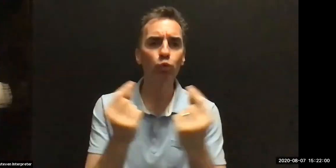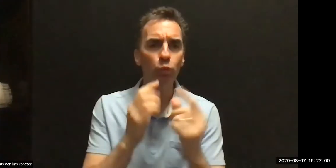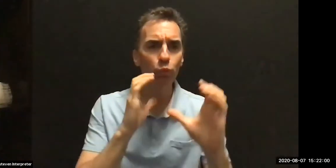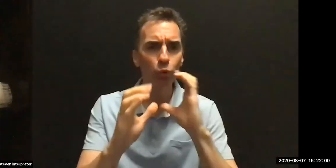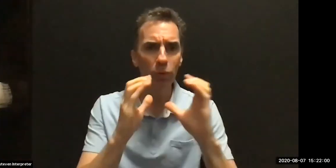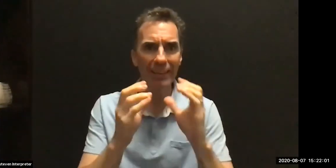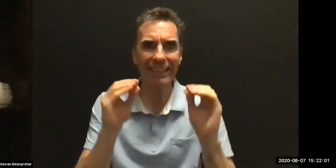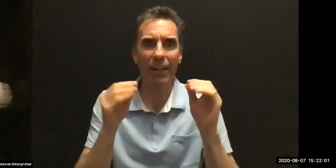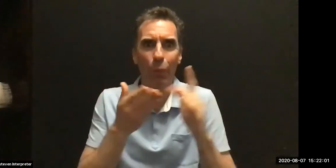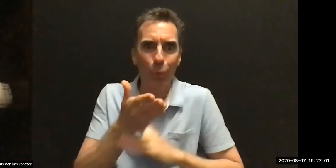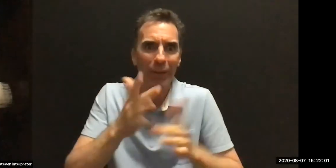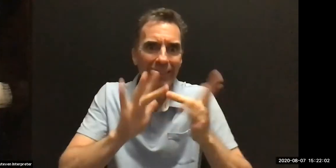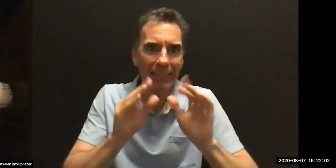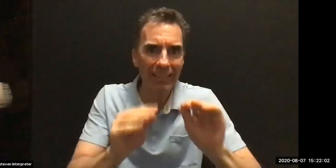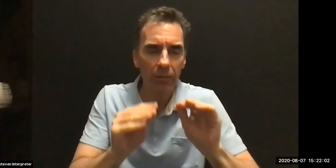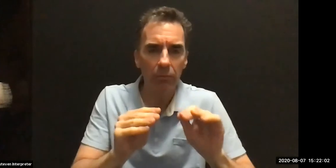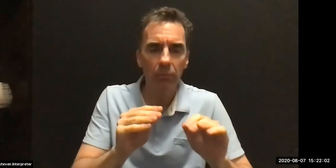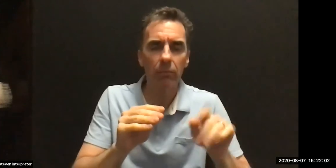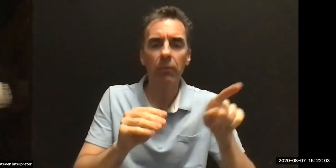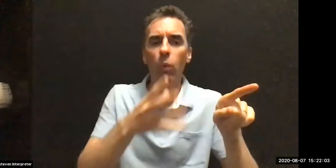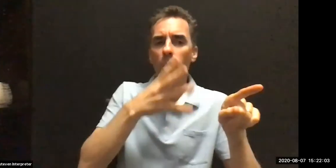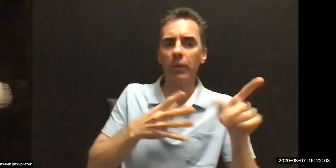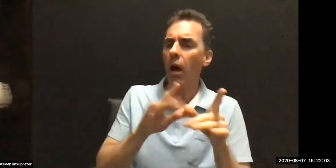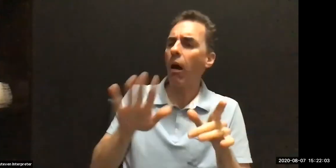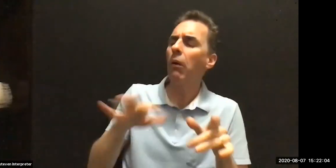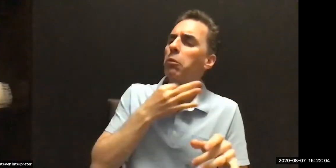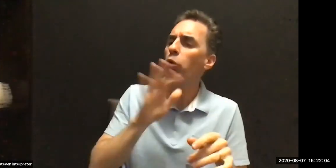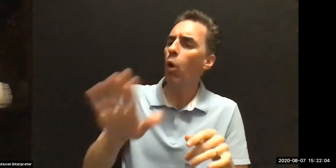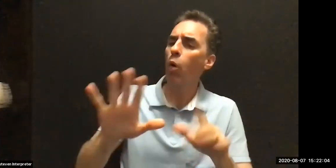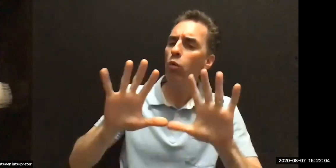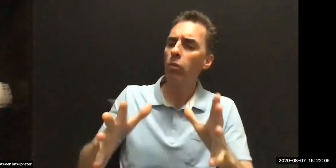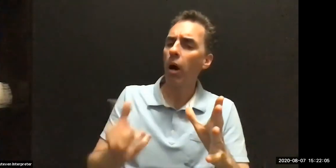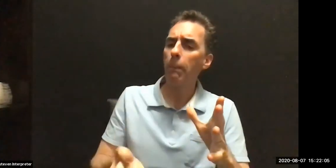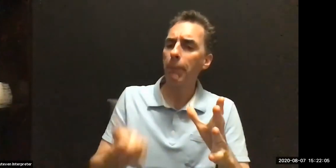Channelle Charest: Yeah, how large Channelle Charest: Is the group. Polly Begley: Generally Channelle Charest: Is it a full class size.